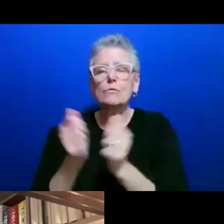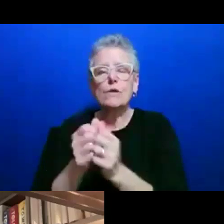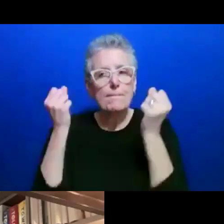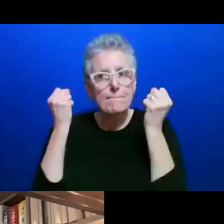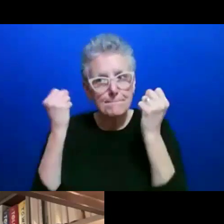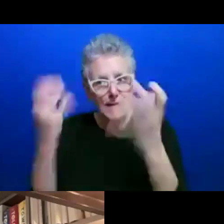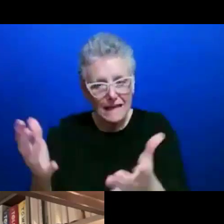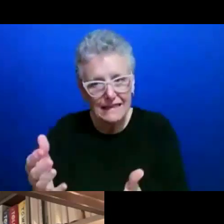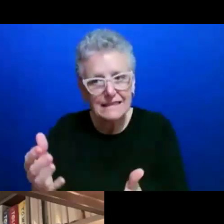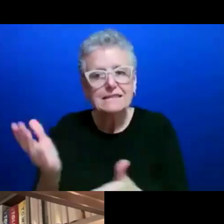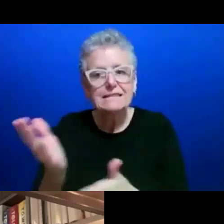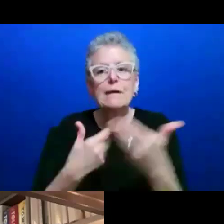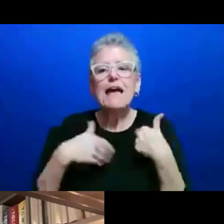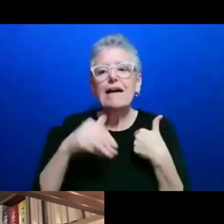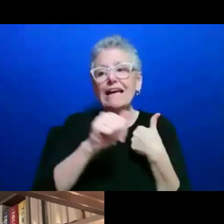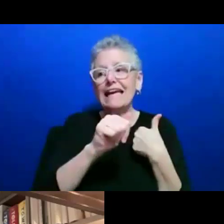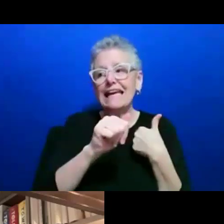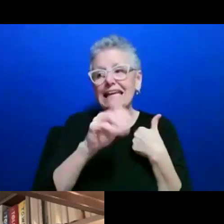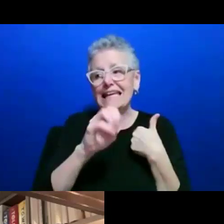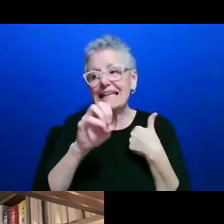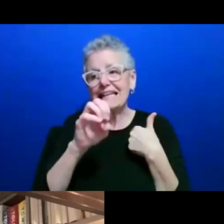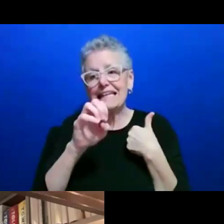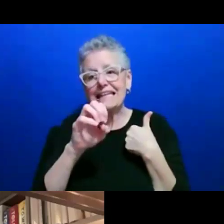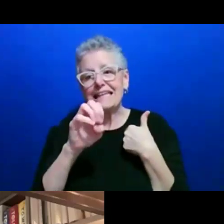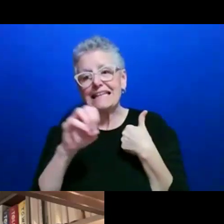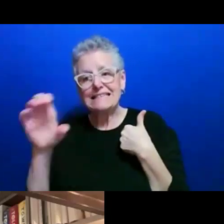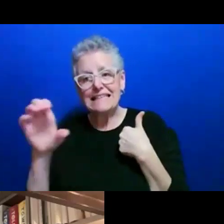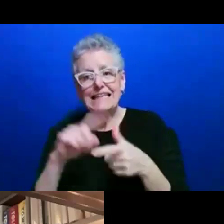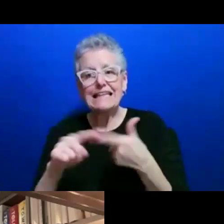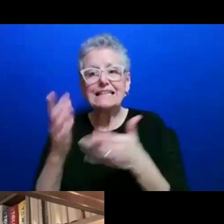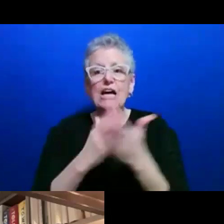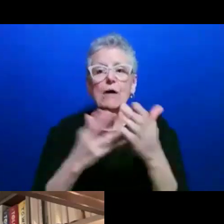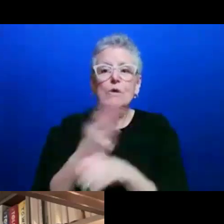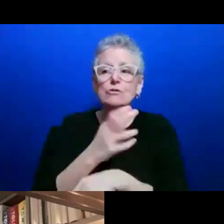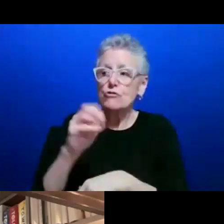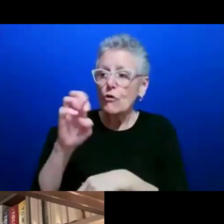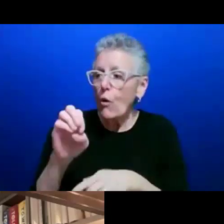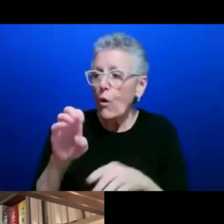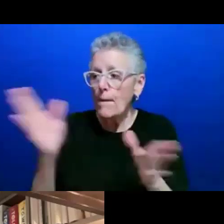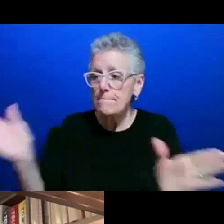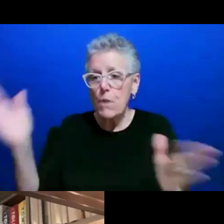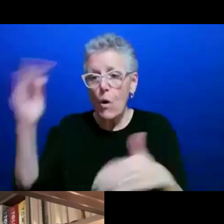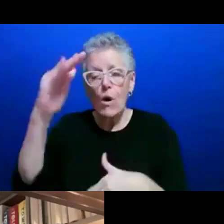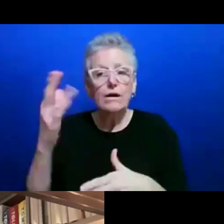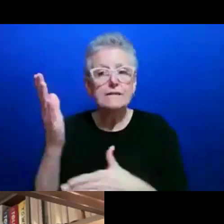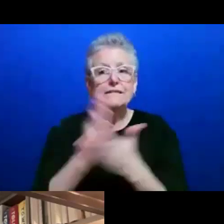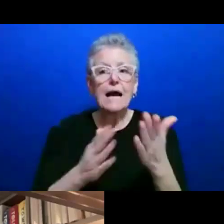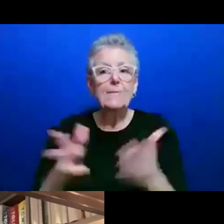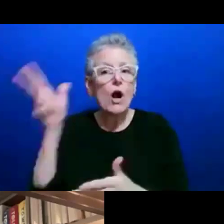some are auditory verbal. Some use a core board, some are starting to do, some-- I have a couple that are doing